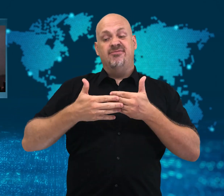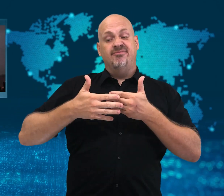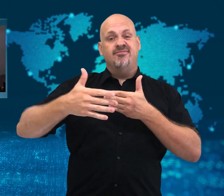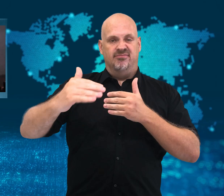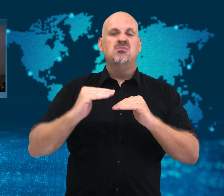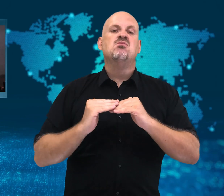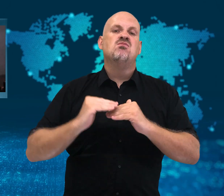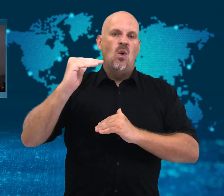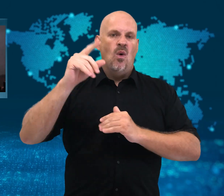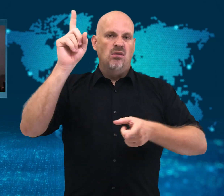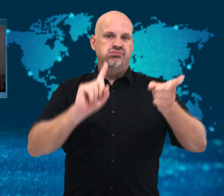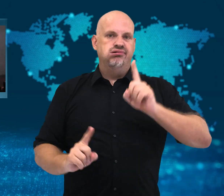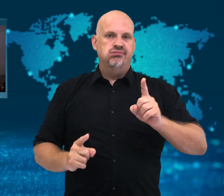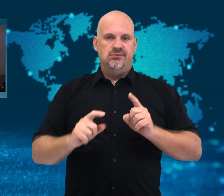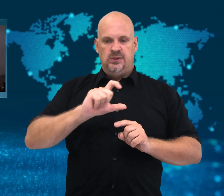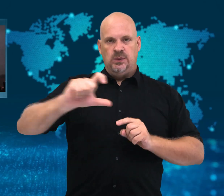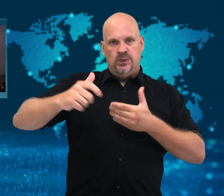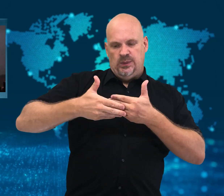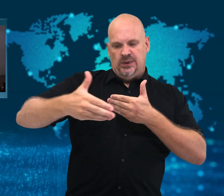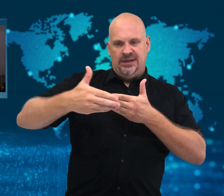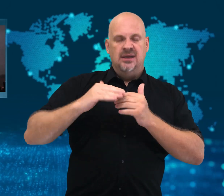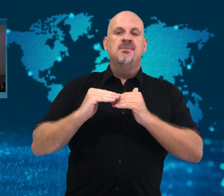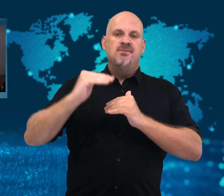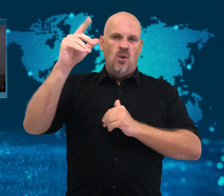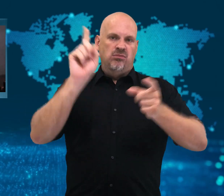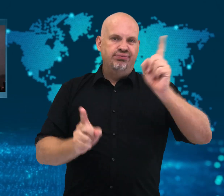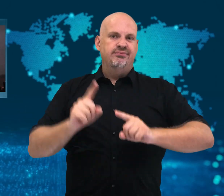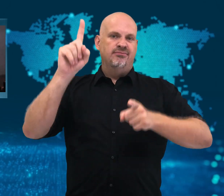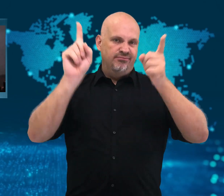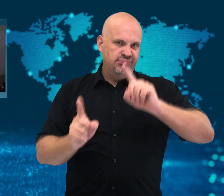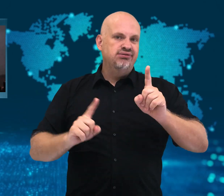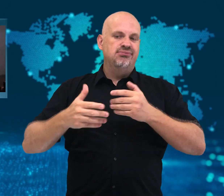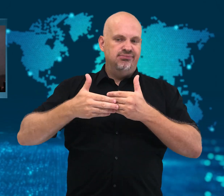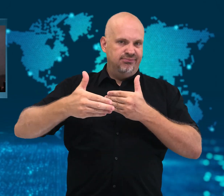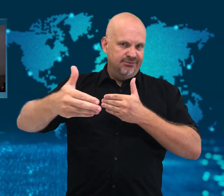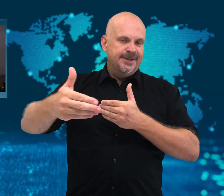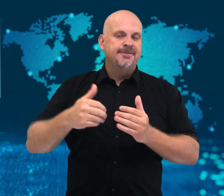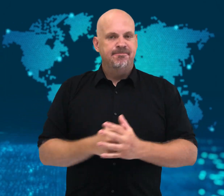and warned of more lightning to come this week.